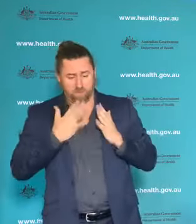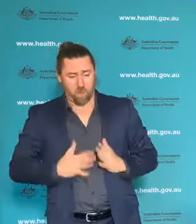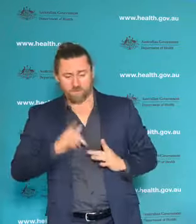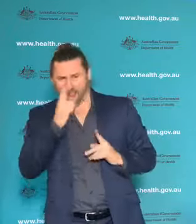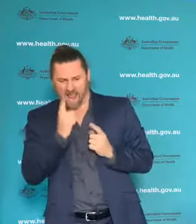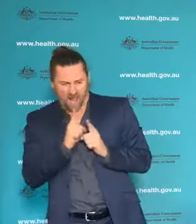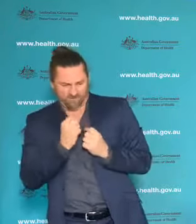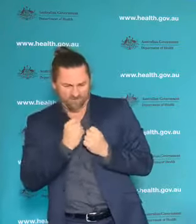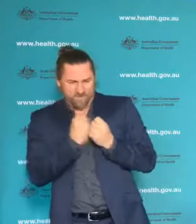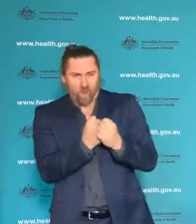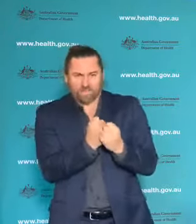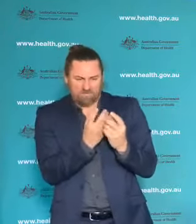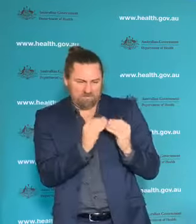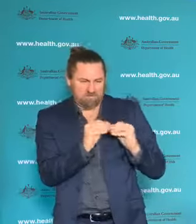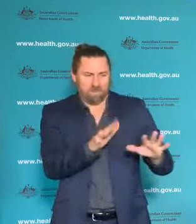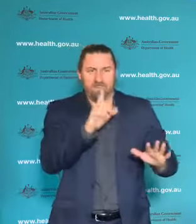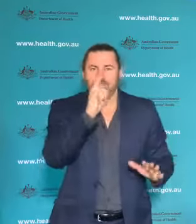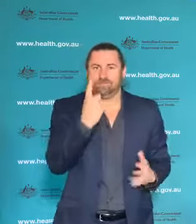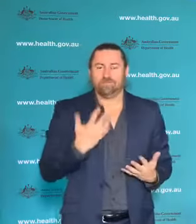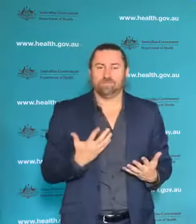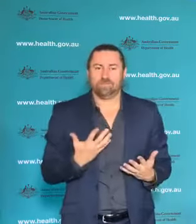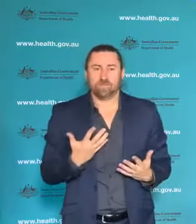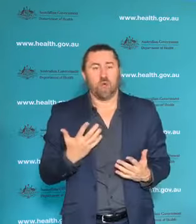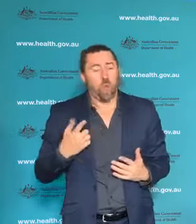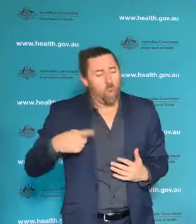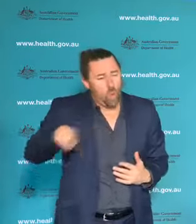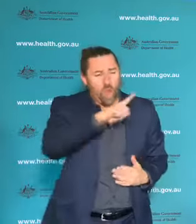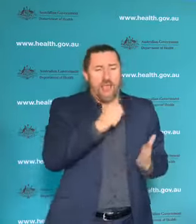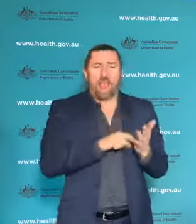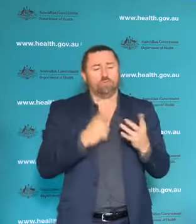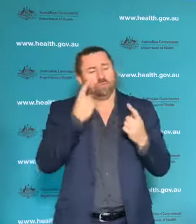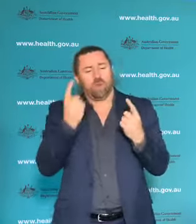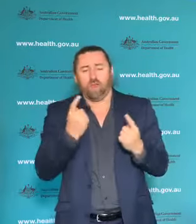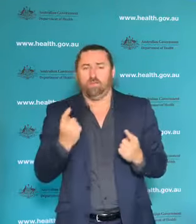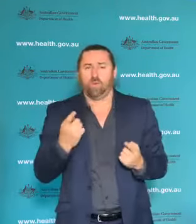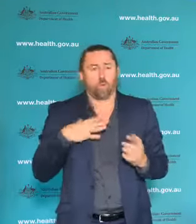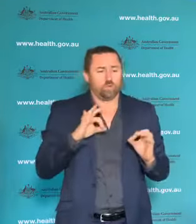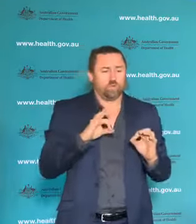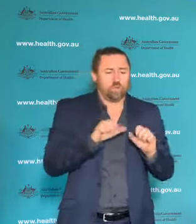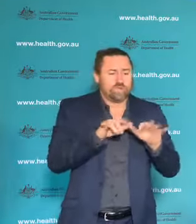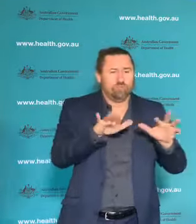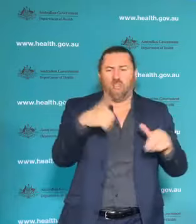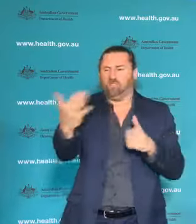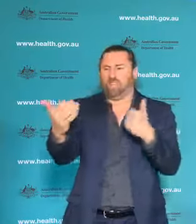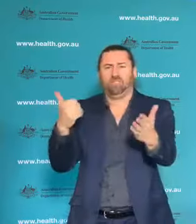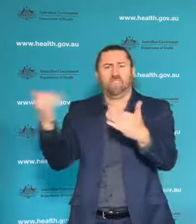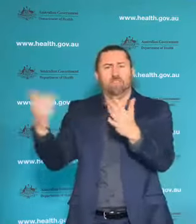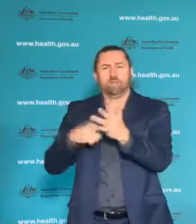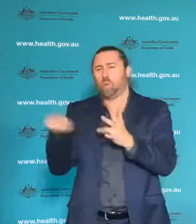So these measures are measures that we all need to be taking at the same time we've seen a real boost in the number of